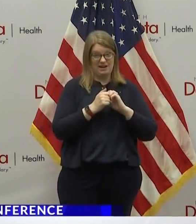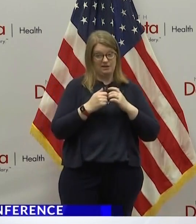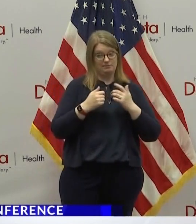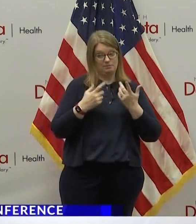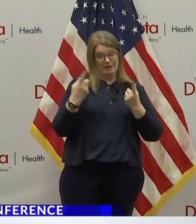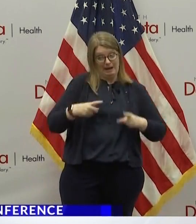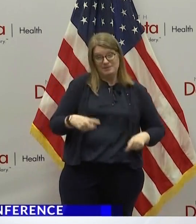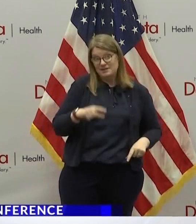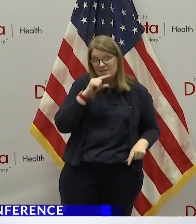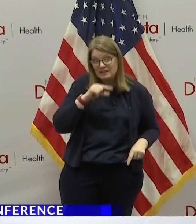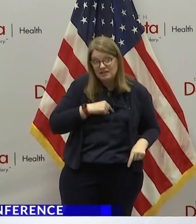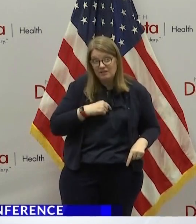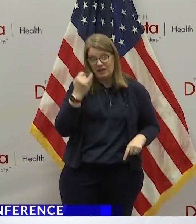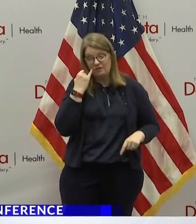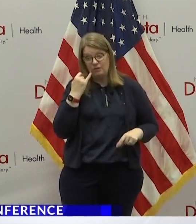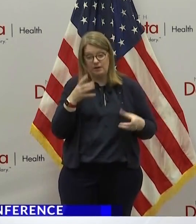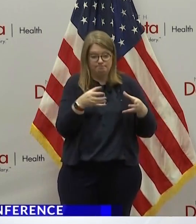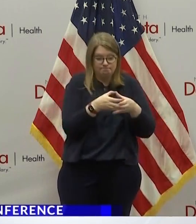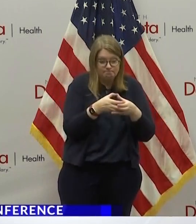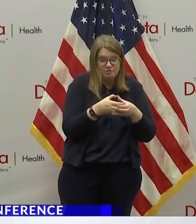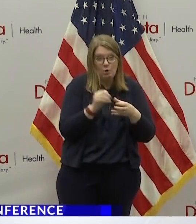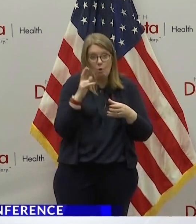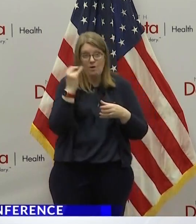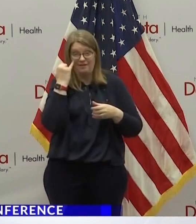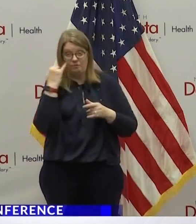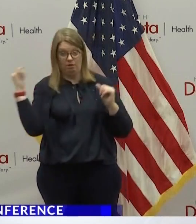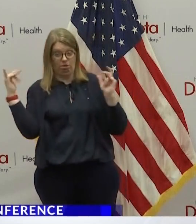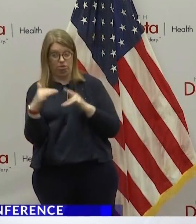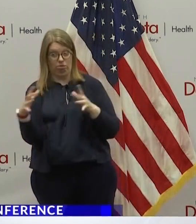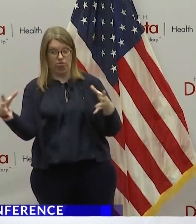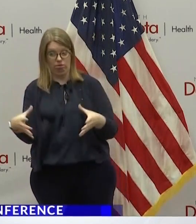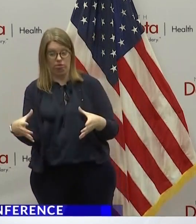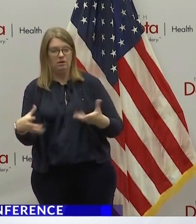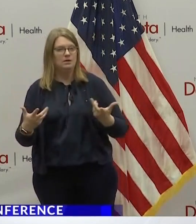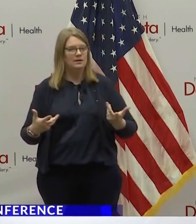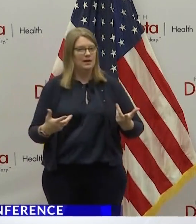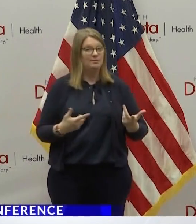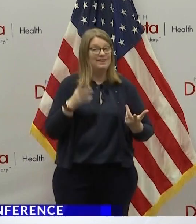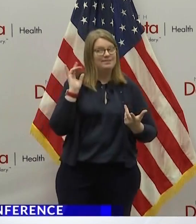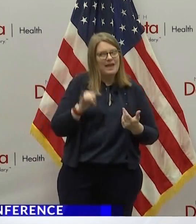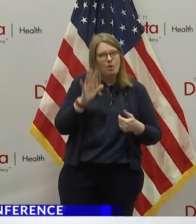MITIGATION WE PARTICIPATE IN INCLUDING PHYSICAL DISTANCING AND MASKING, HOW WE CHOOSE TO GET THROUGH THANKSGIVING.